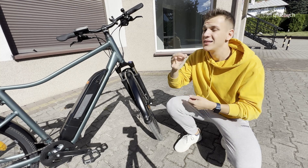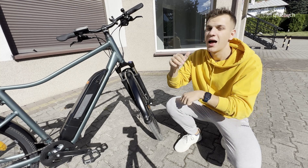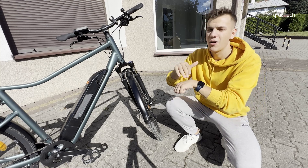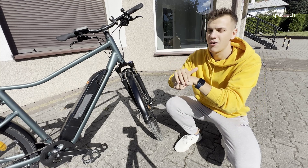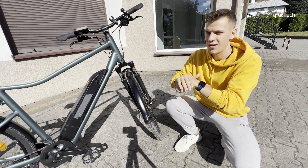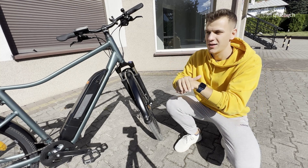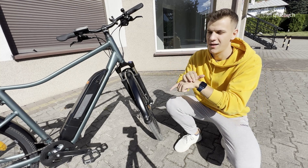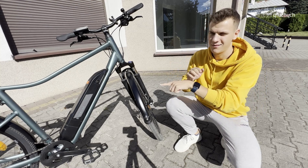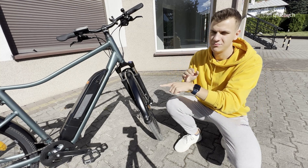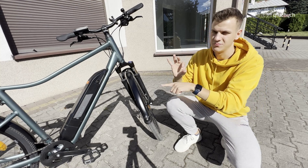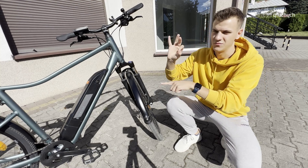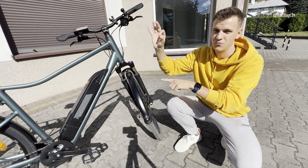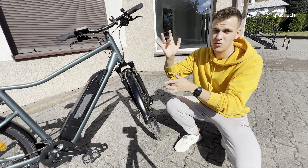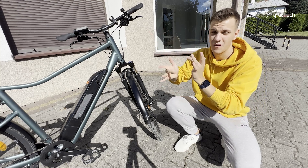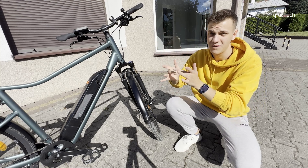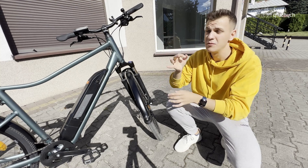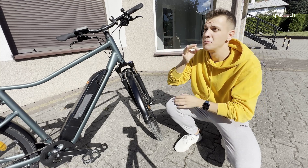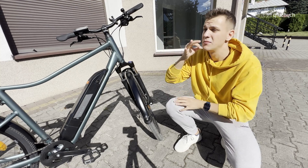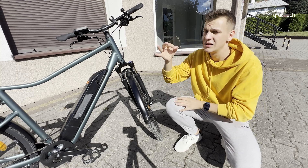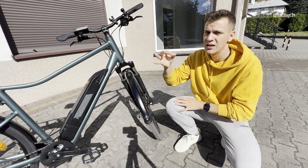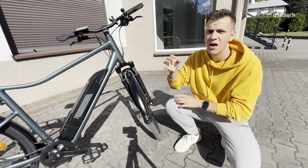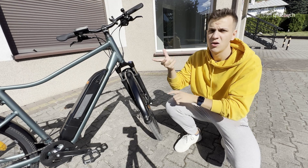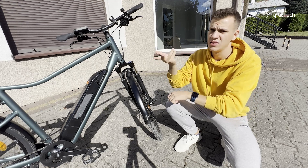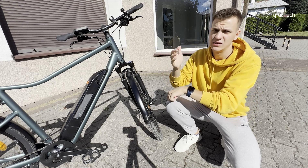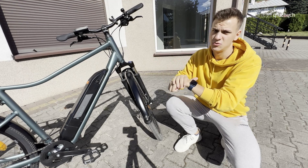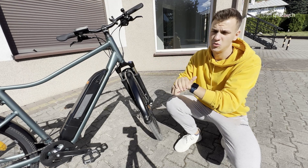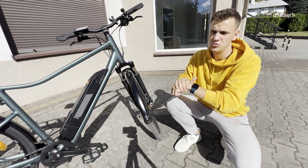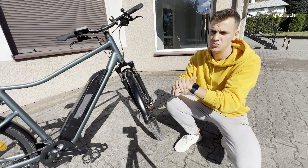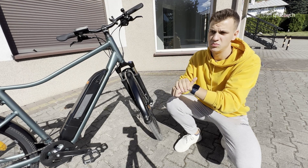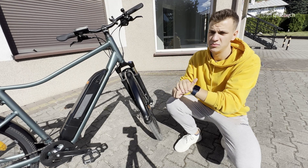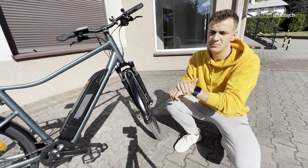but the friend who owns this bike disagreed.